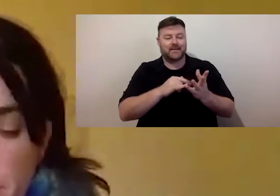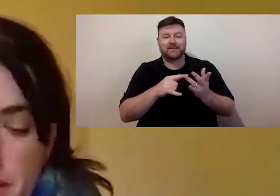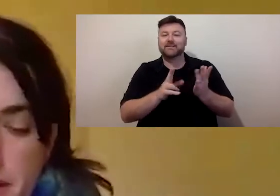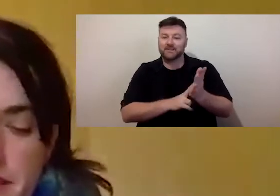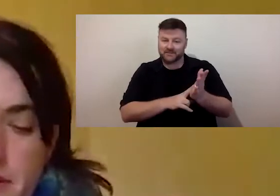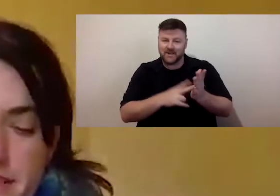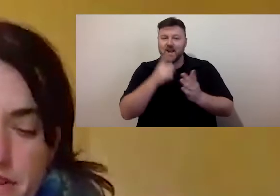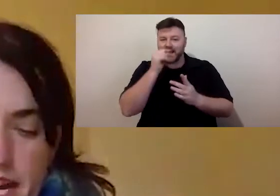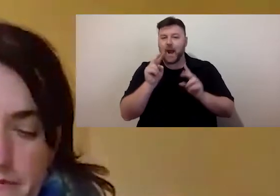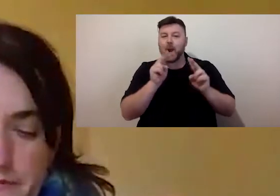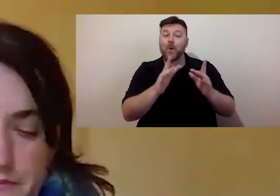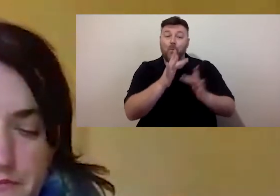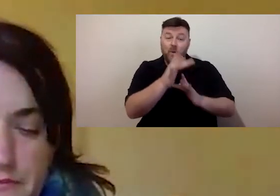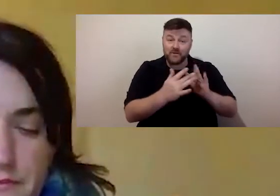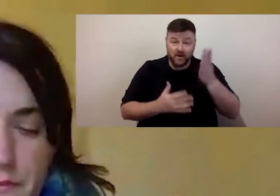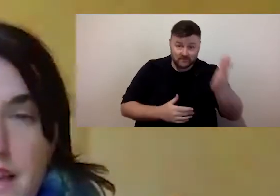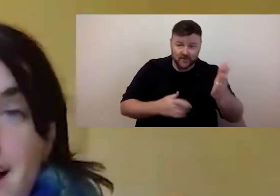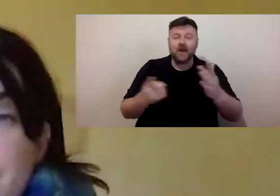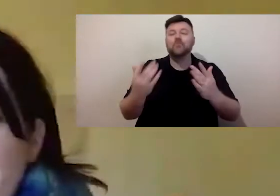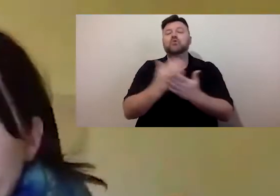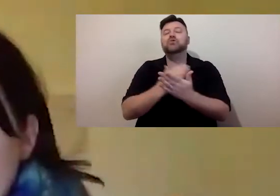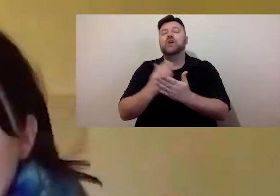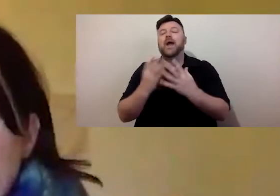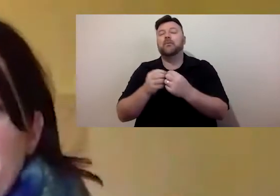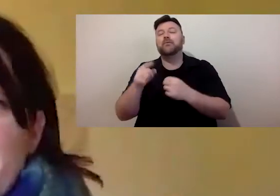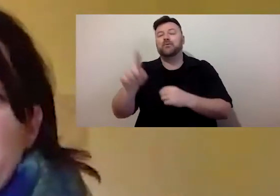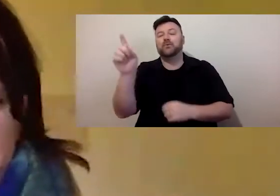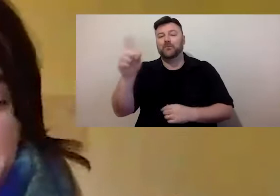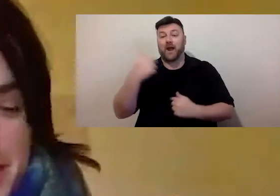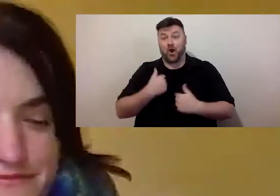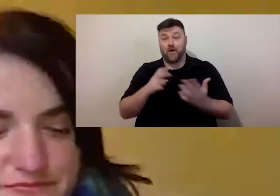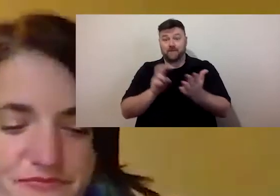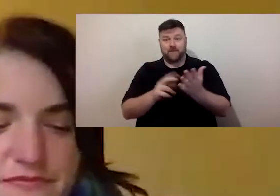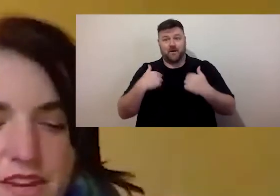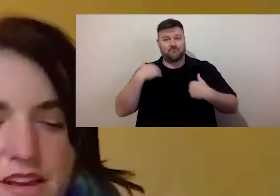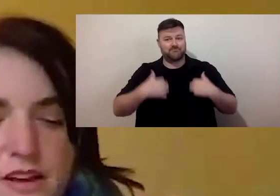share it with you in the chat. I've signed up, and I'm really looking forward to it!